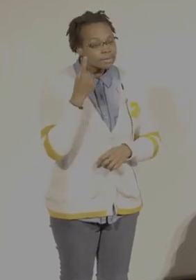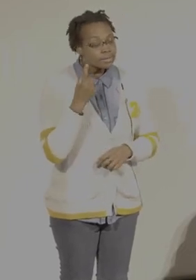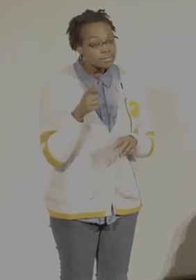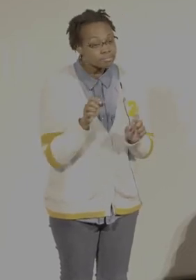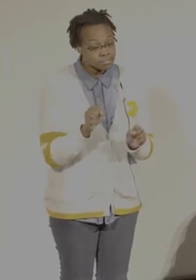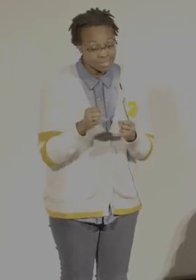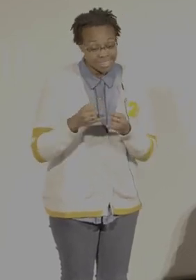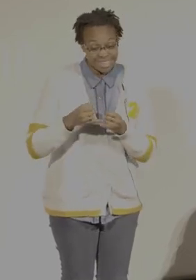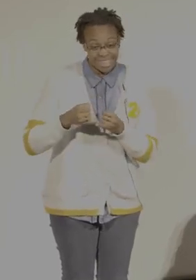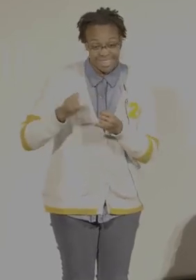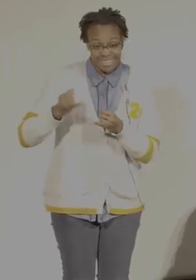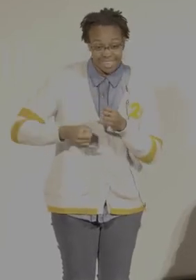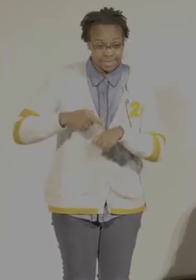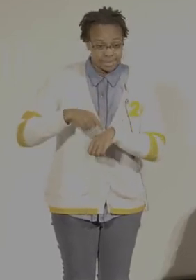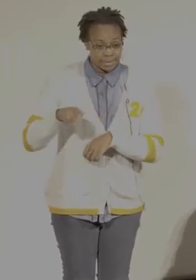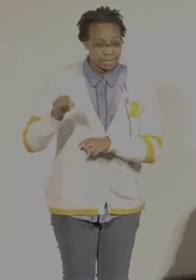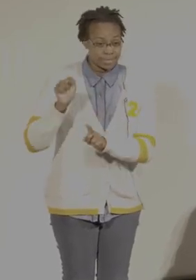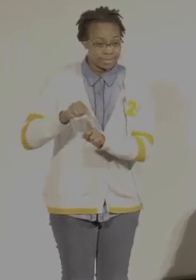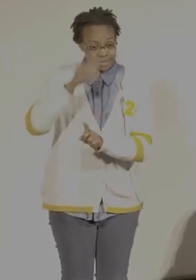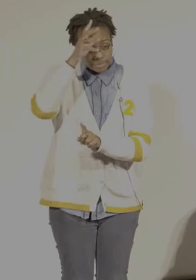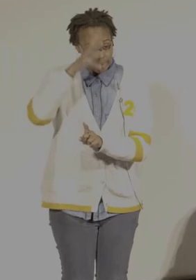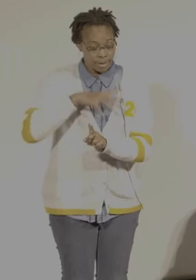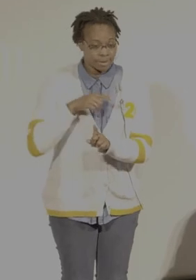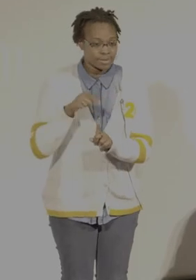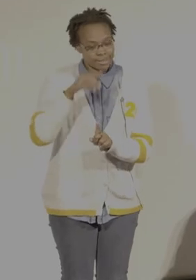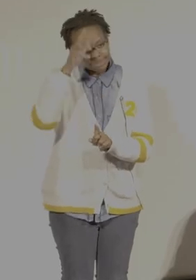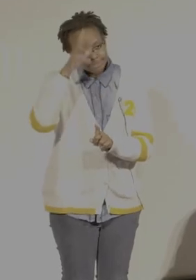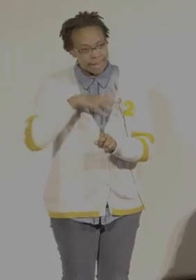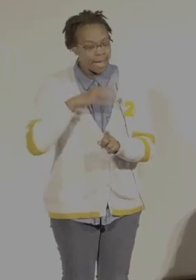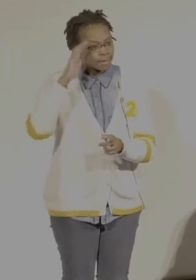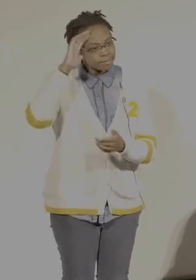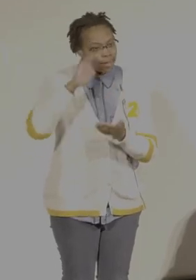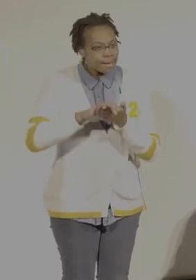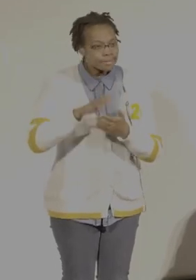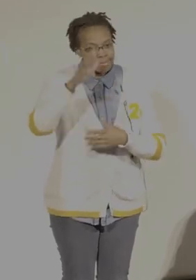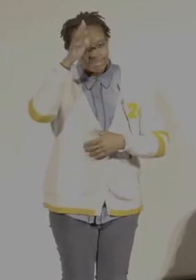be the last time this man, this guy, husband, father political figure.